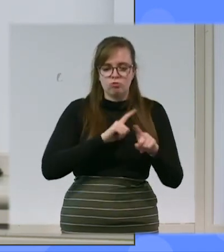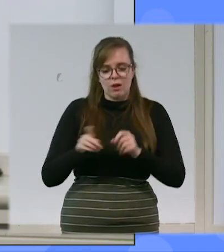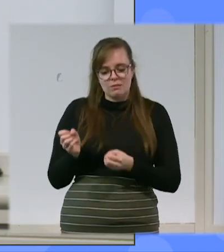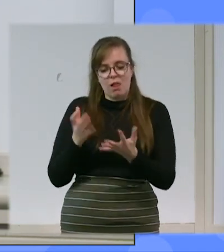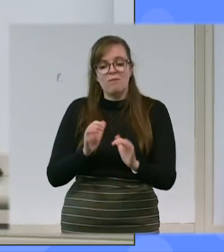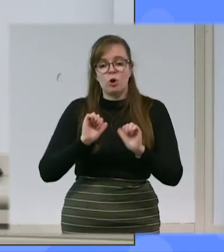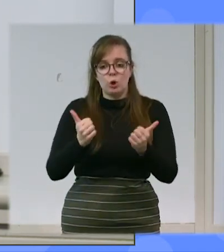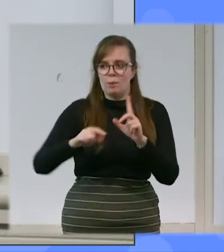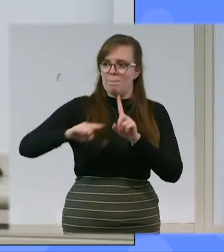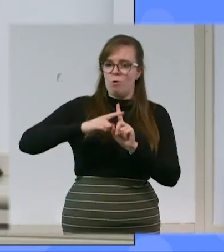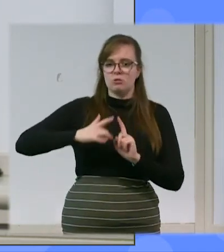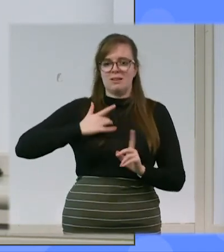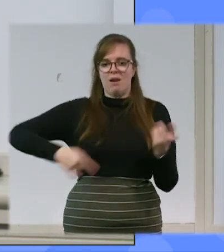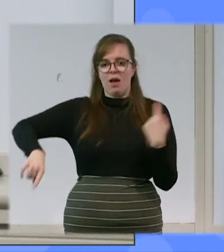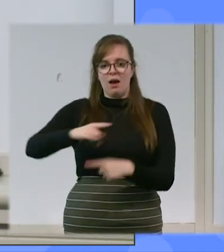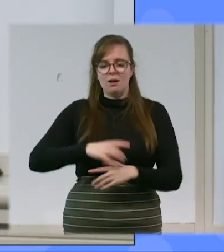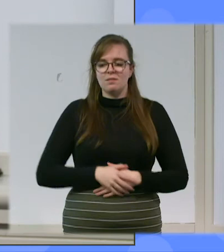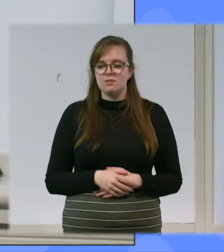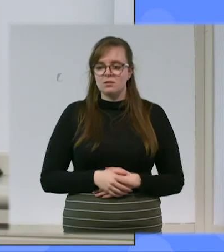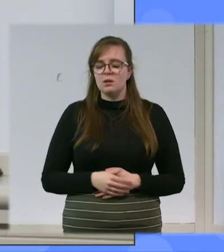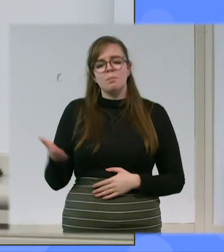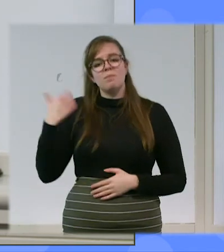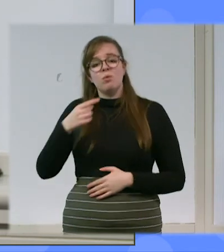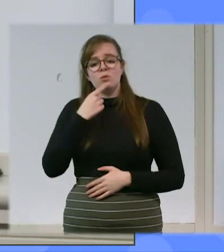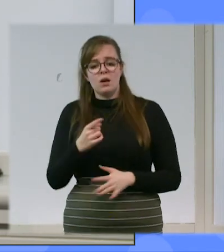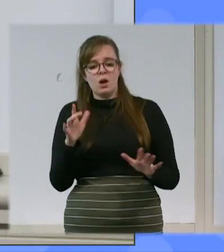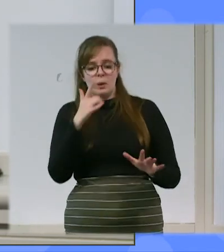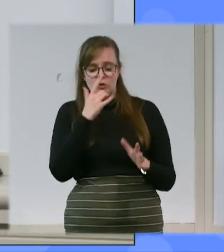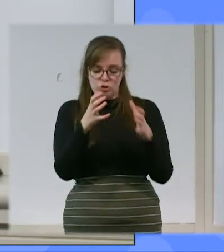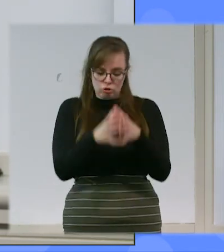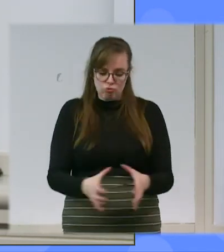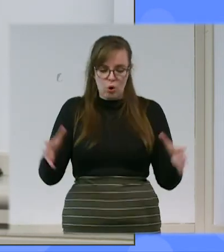people we used to say we can just grow the pie and then we don't need to worry